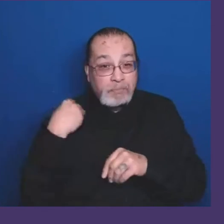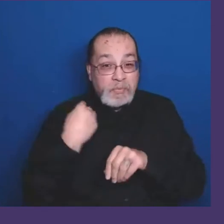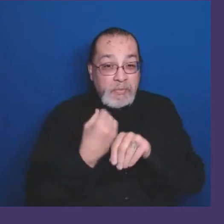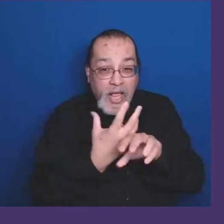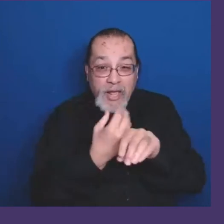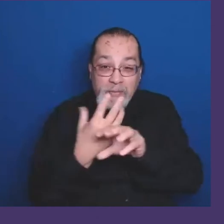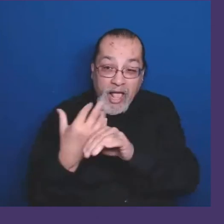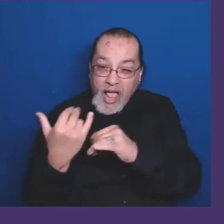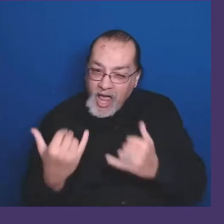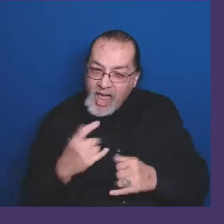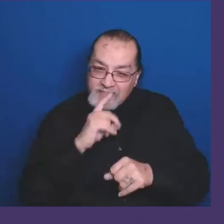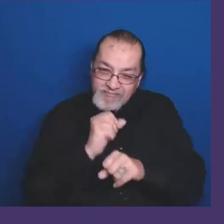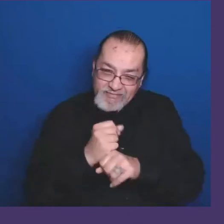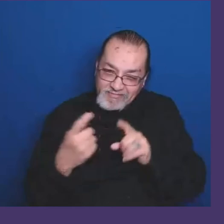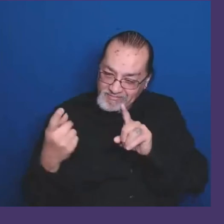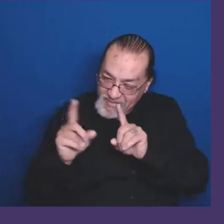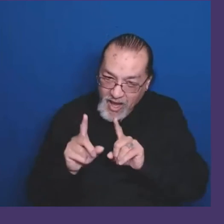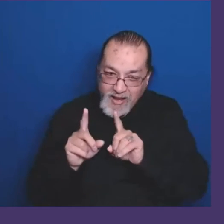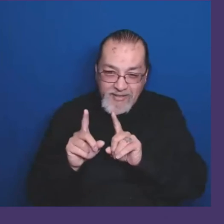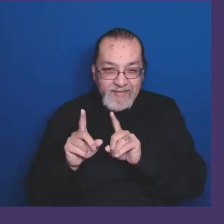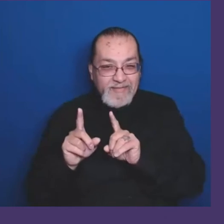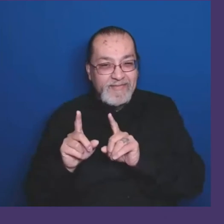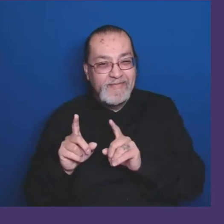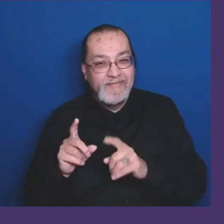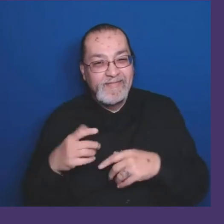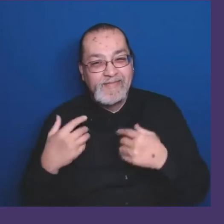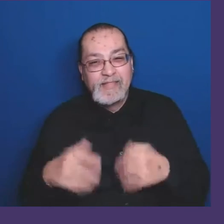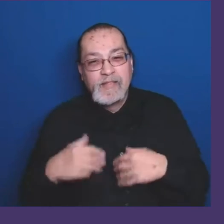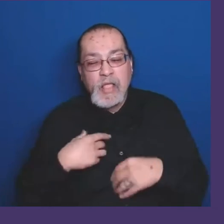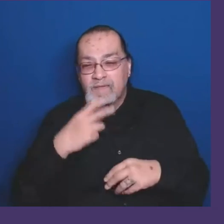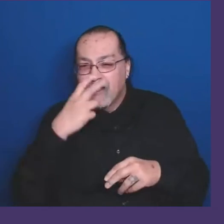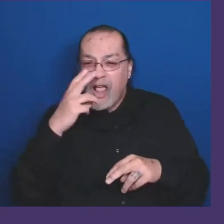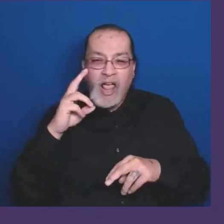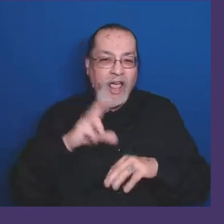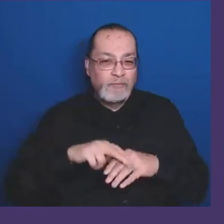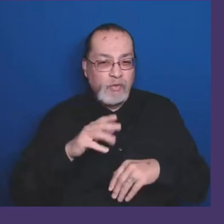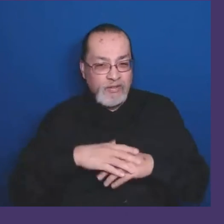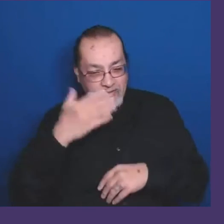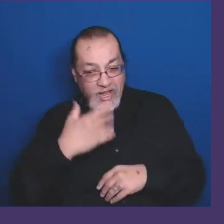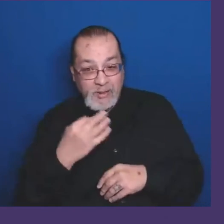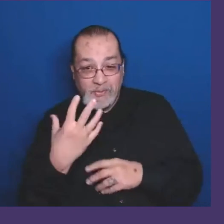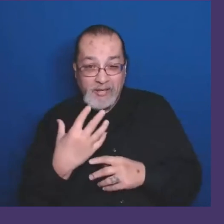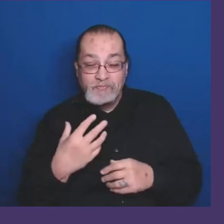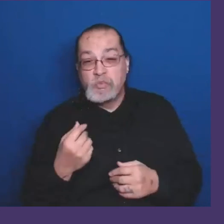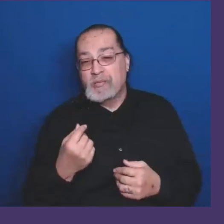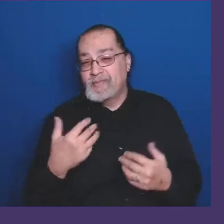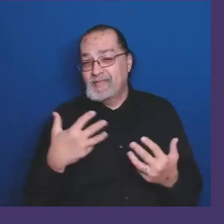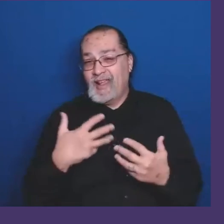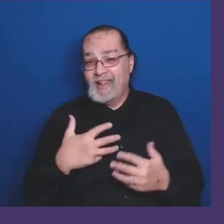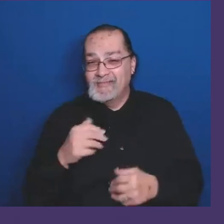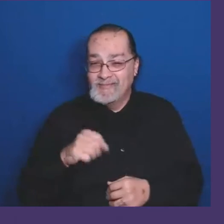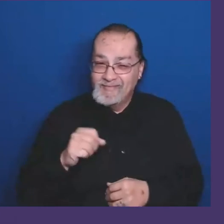It is fun to be on this side. It's a little scary, but we had a blast. Jenny Lay-Flurrie: It is a little scary.